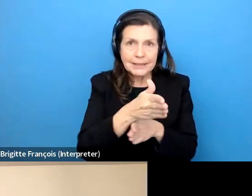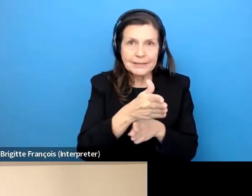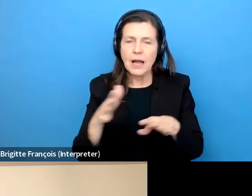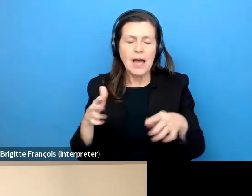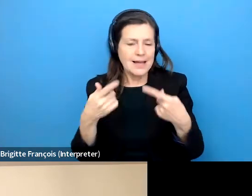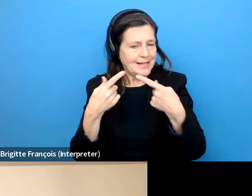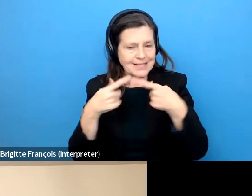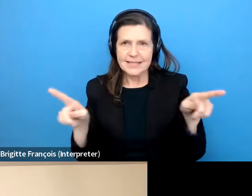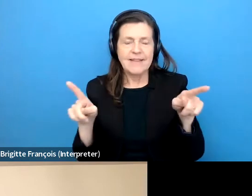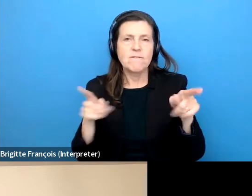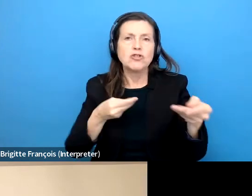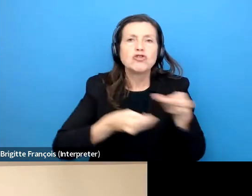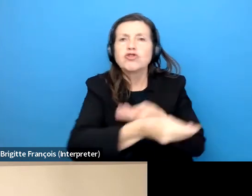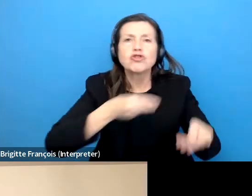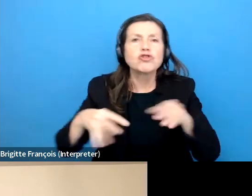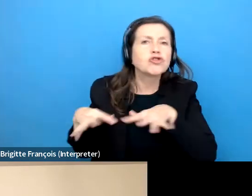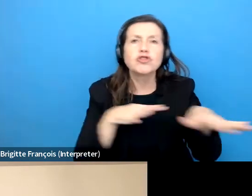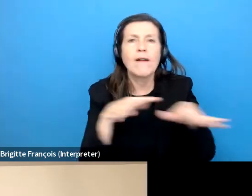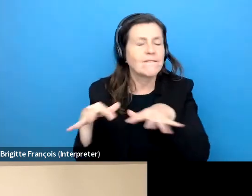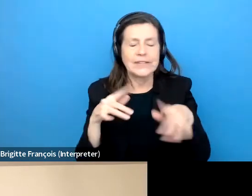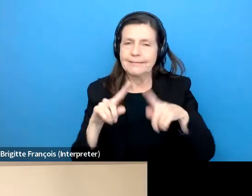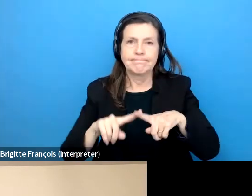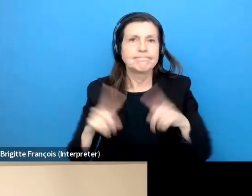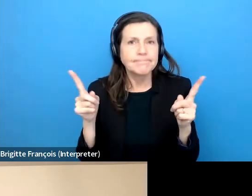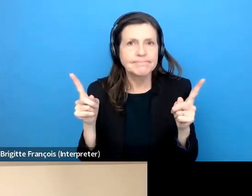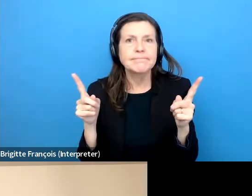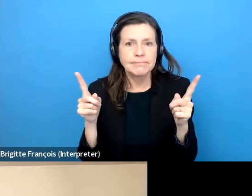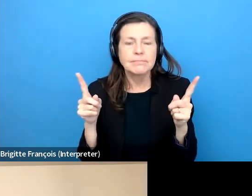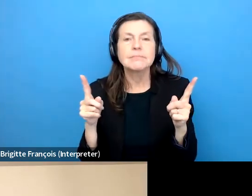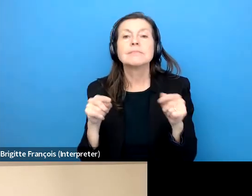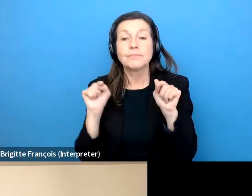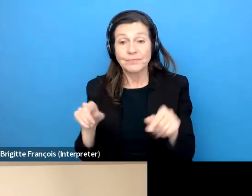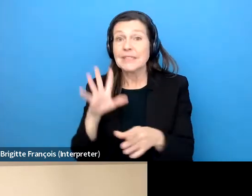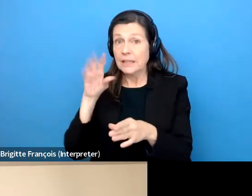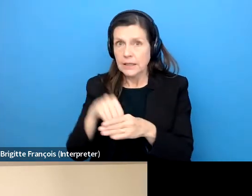of women and girls and its consequences, including harms suffers,